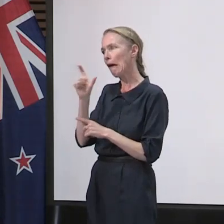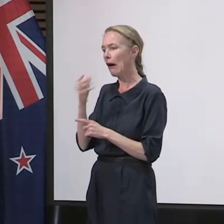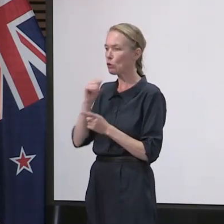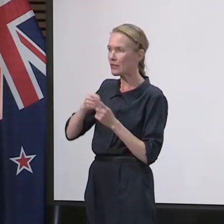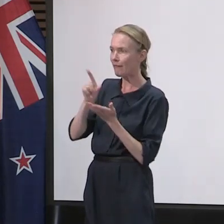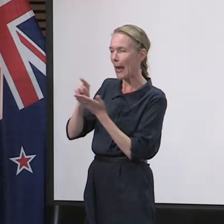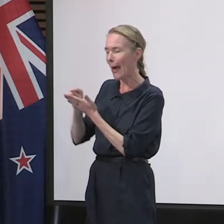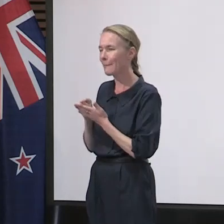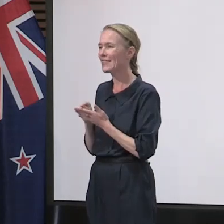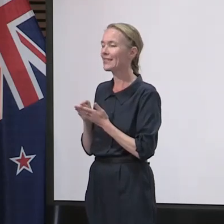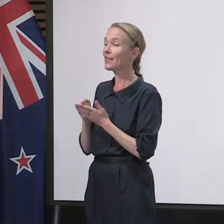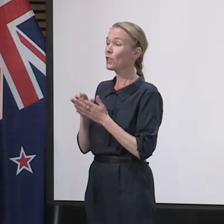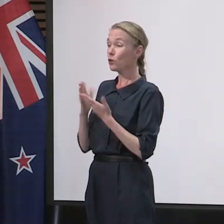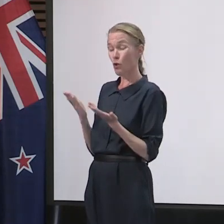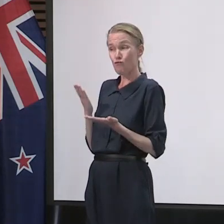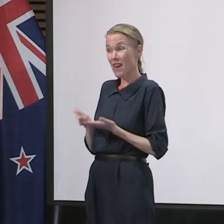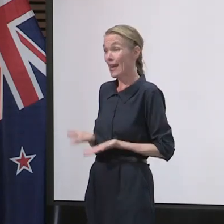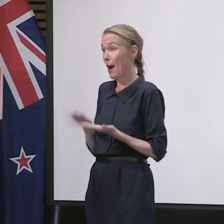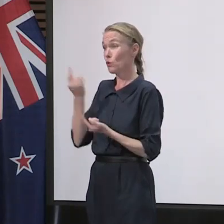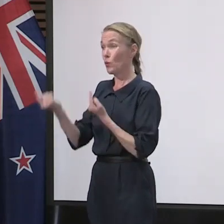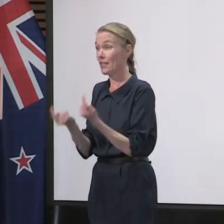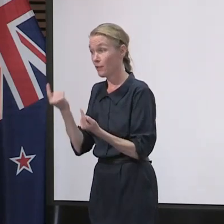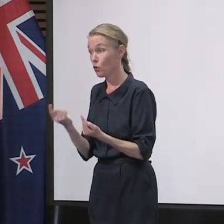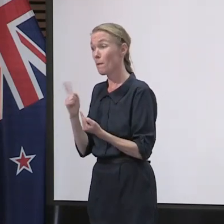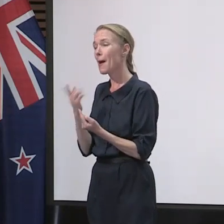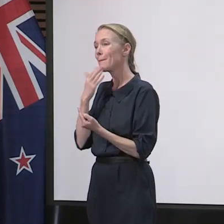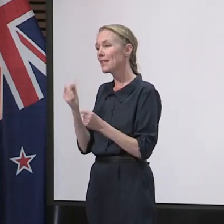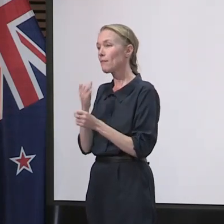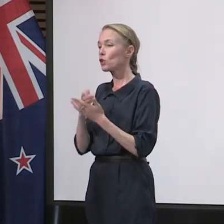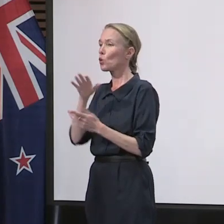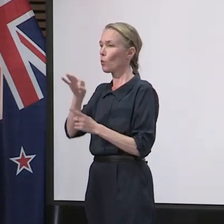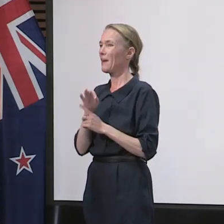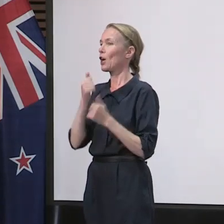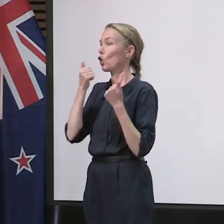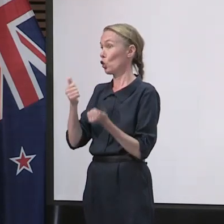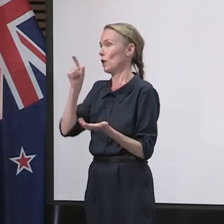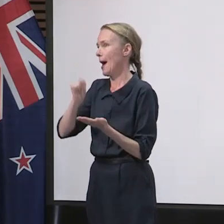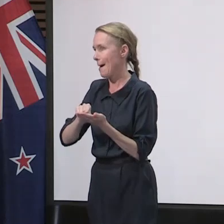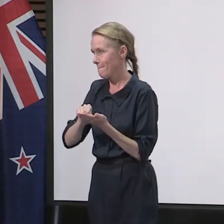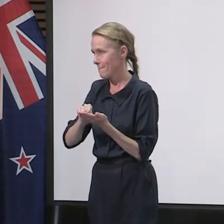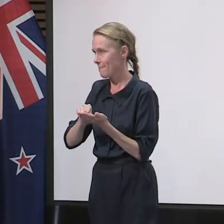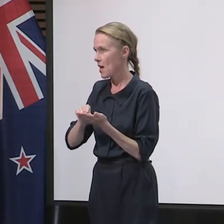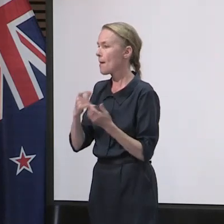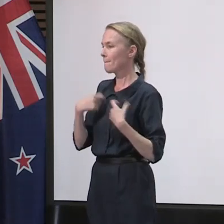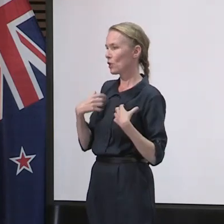on their phone, so a key next step is to ensure that whatever app people are using,